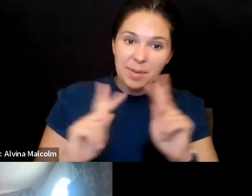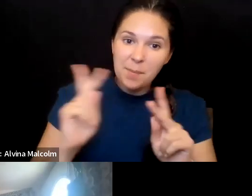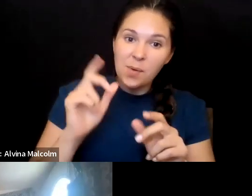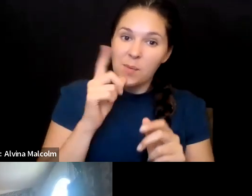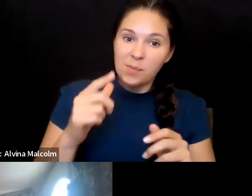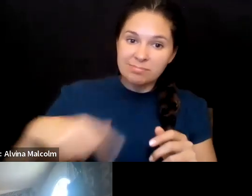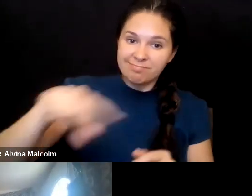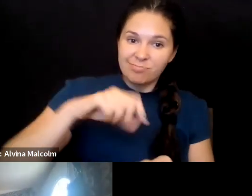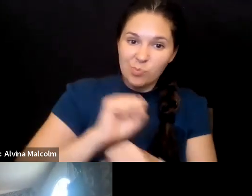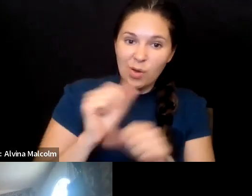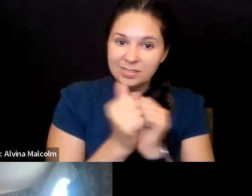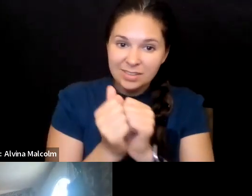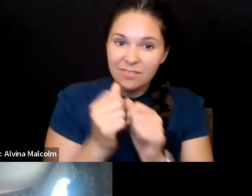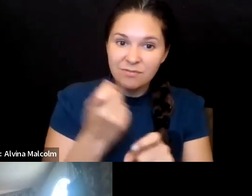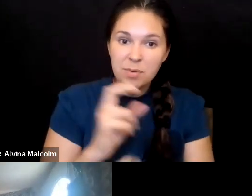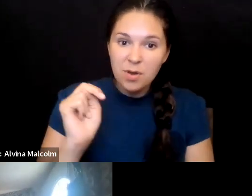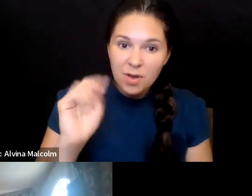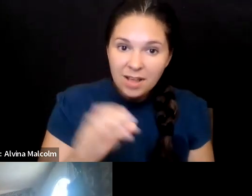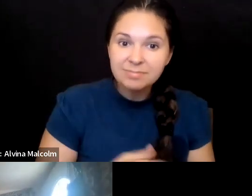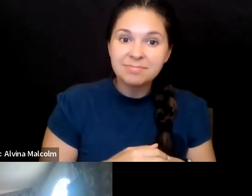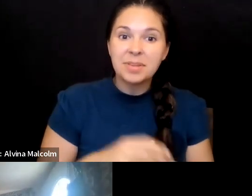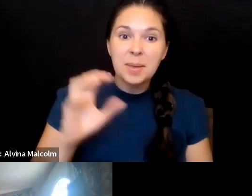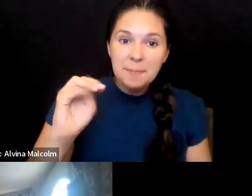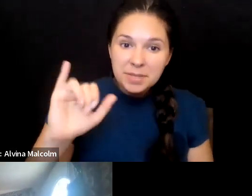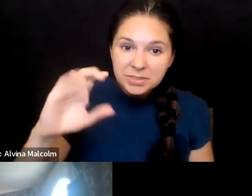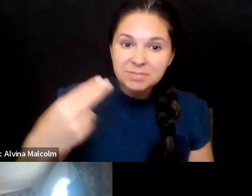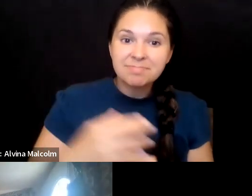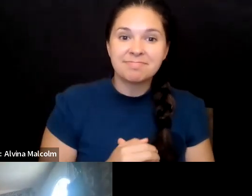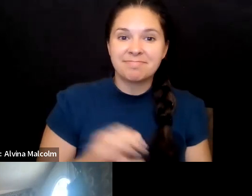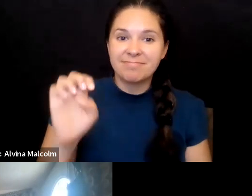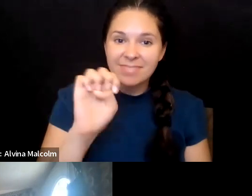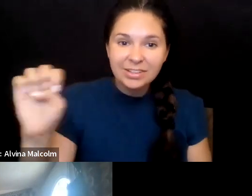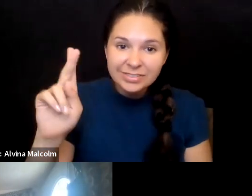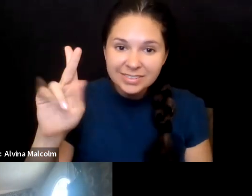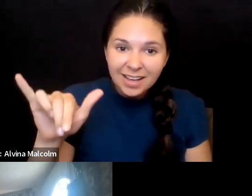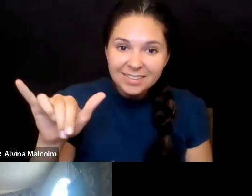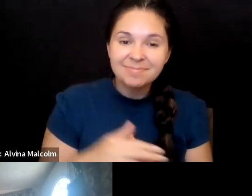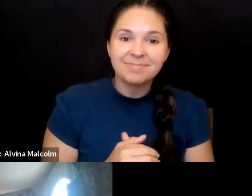statewide independent living councils from Georgia and New York and Idaho and